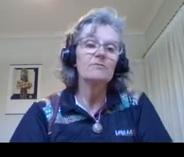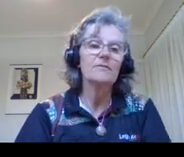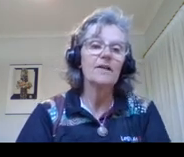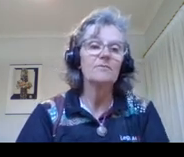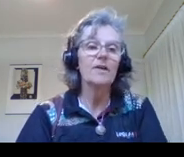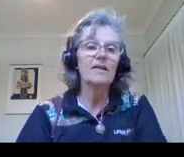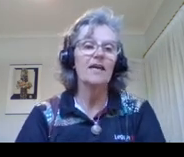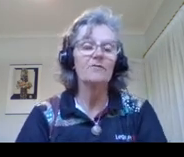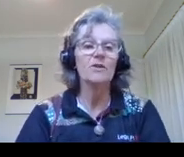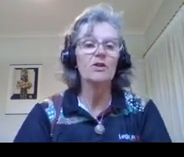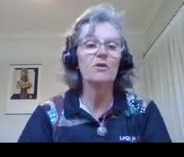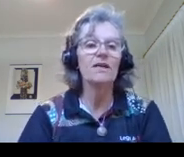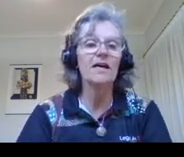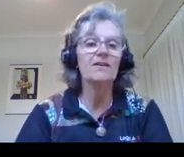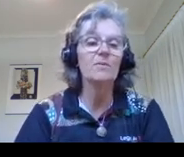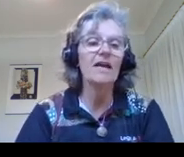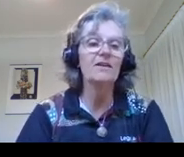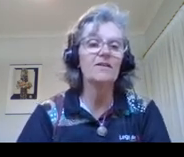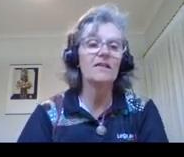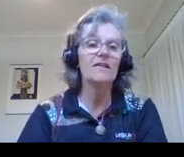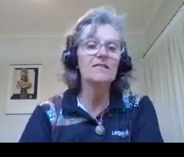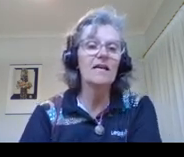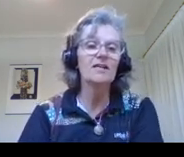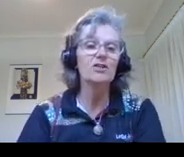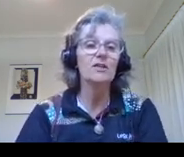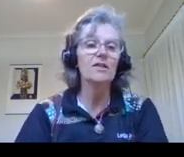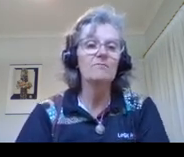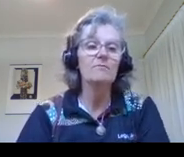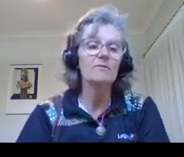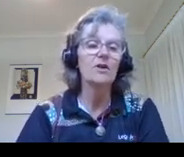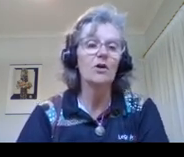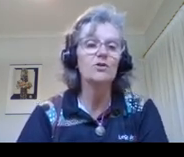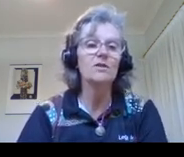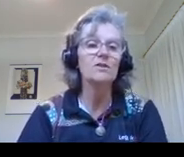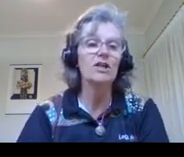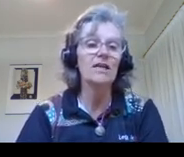and being careful with your credit card if you're paying for things actually go to the machine and